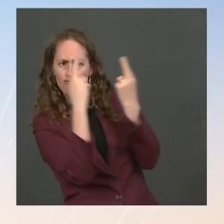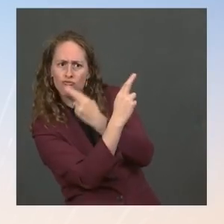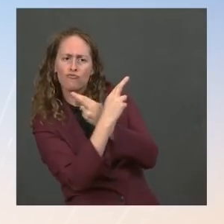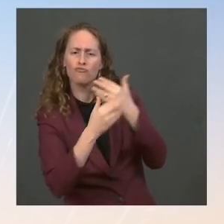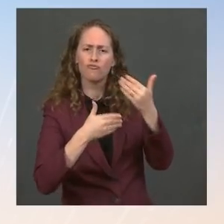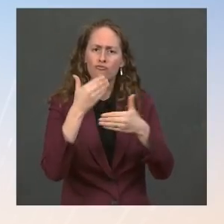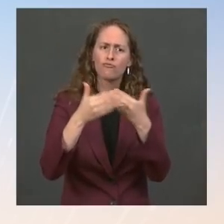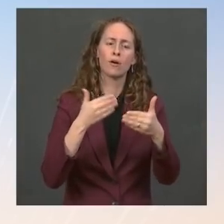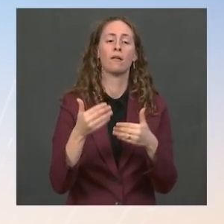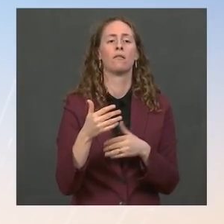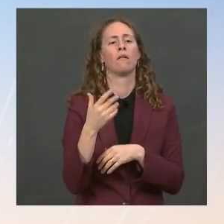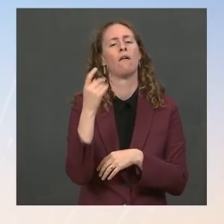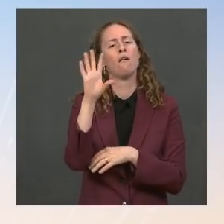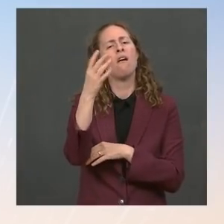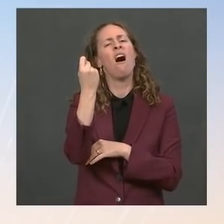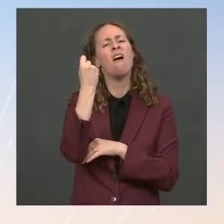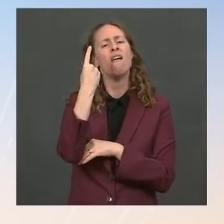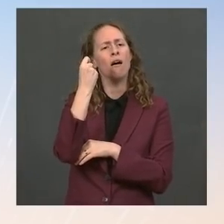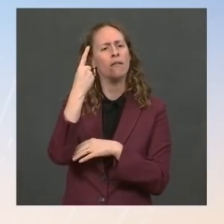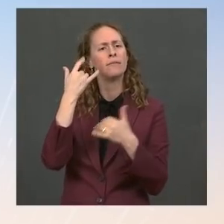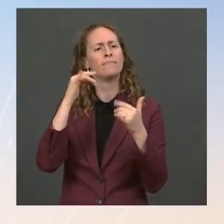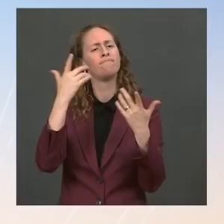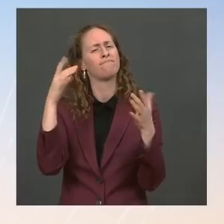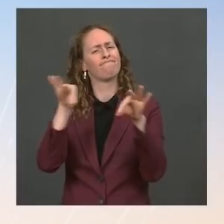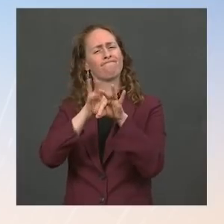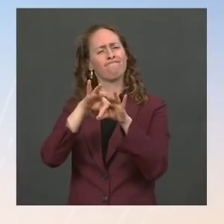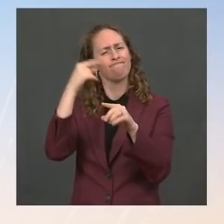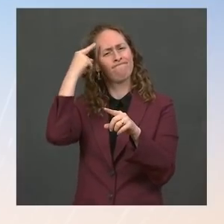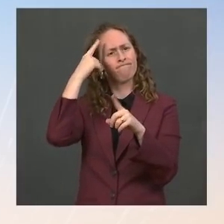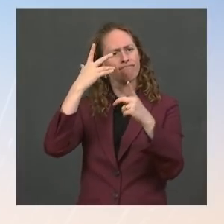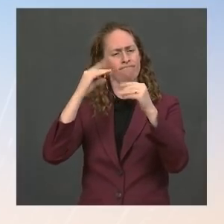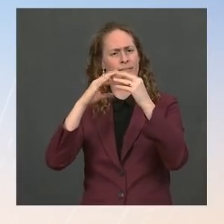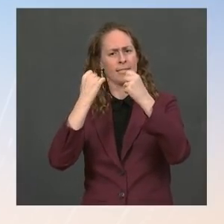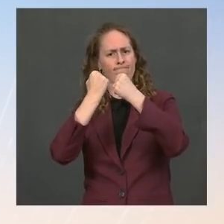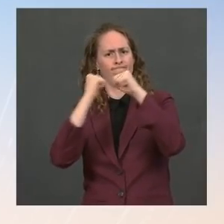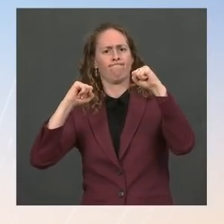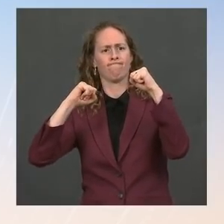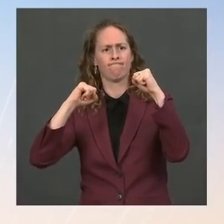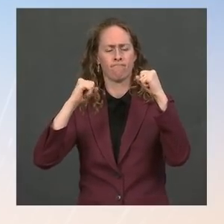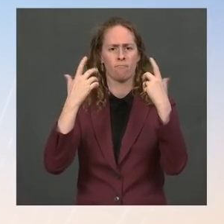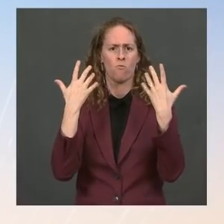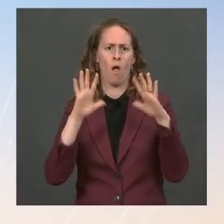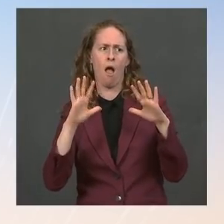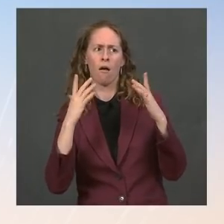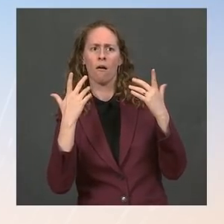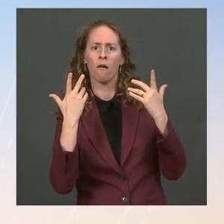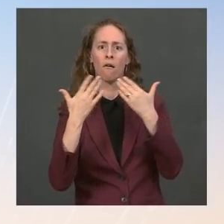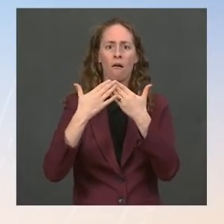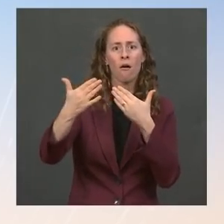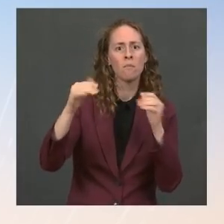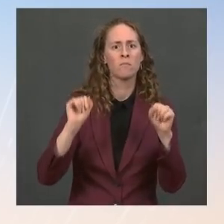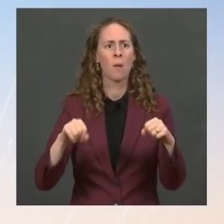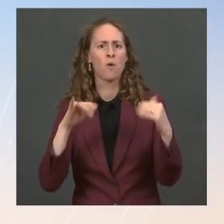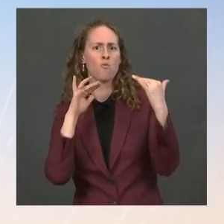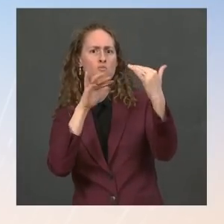of increasing the prospect of security and diminishing the prospect of war. He'll also make clear that for many of the greatest concerns we have,